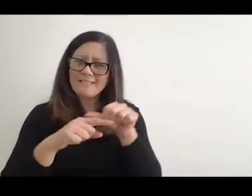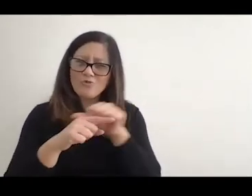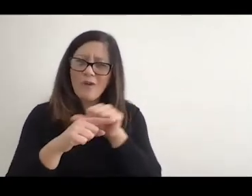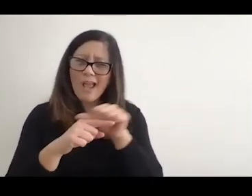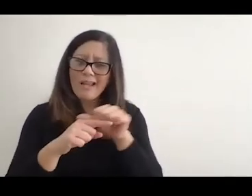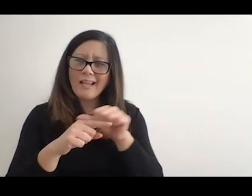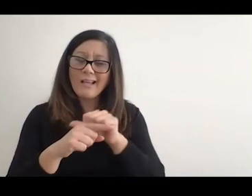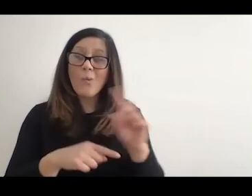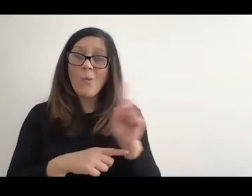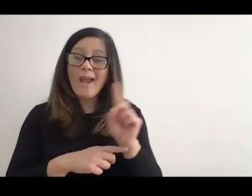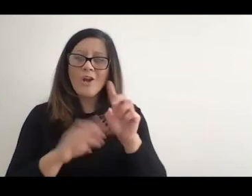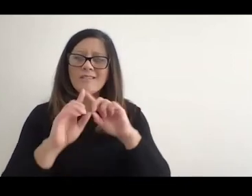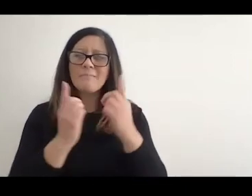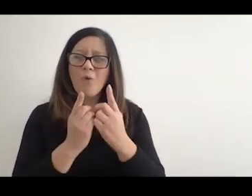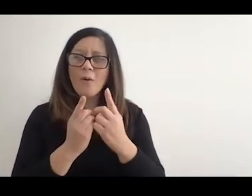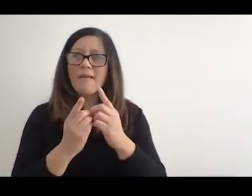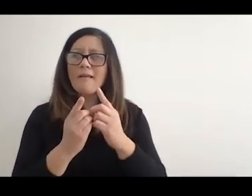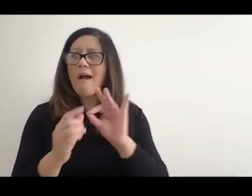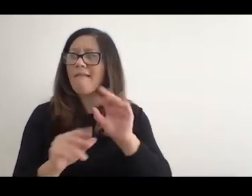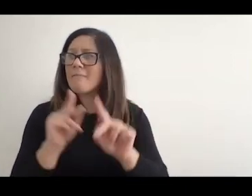People with disabilities that did a lot